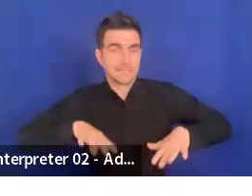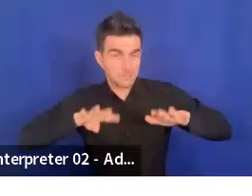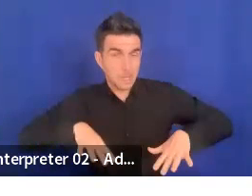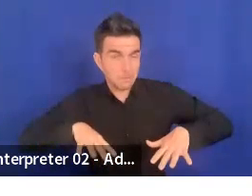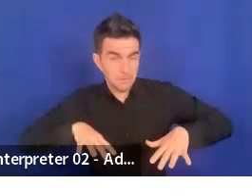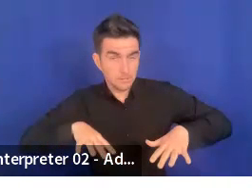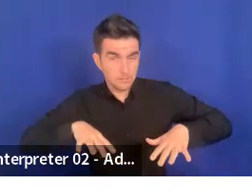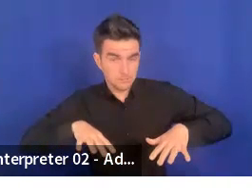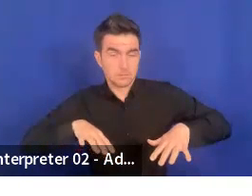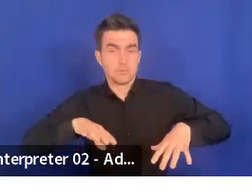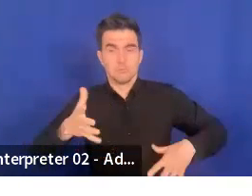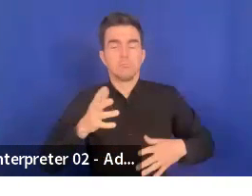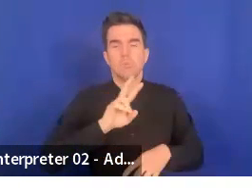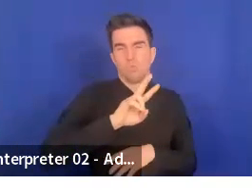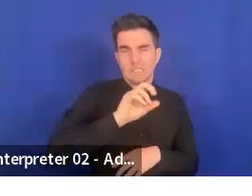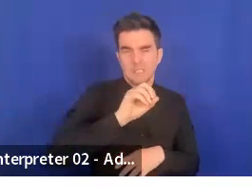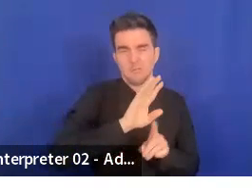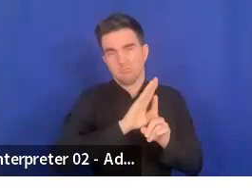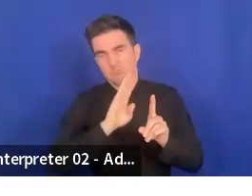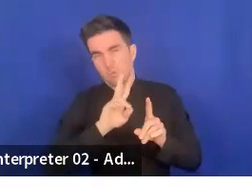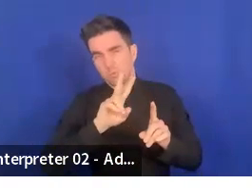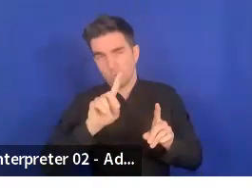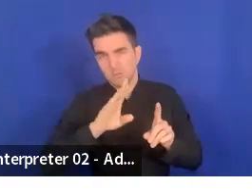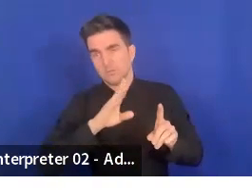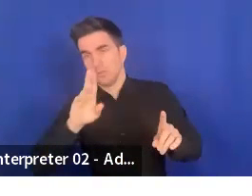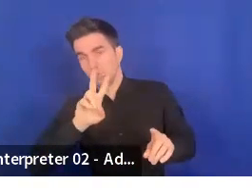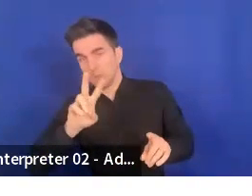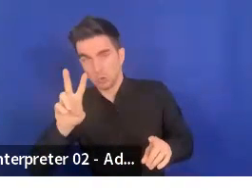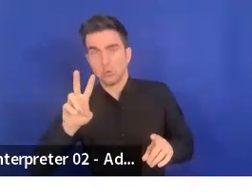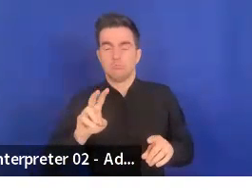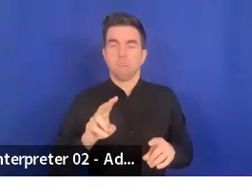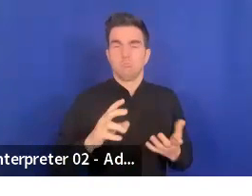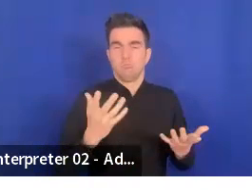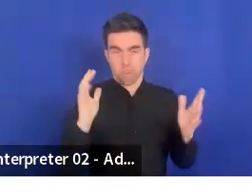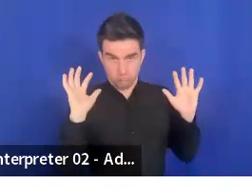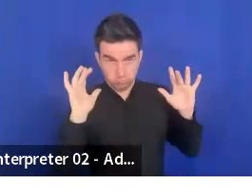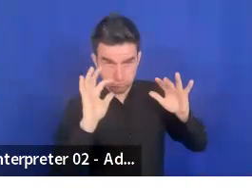and we want you to advocate and make sure when they come to New York that they don't